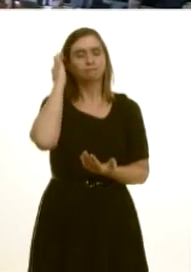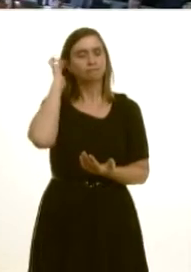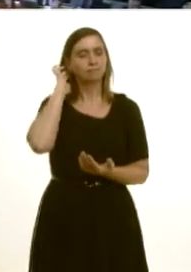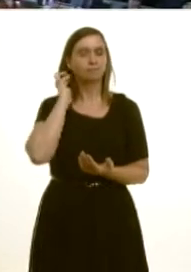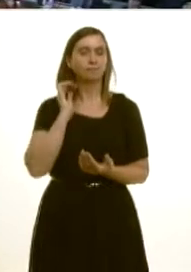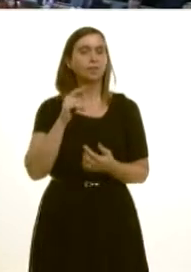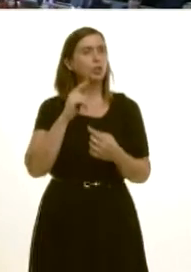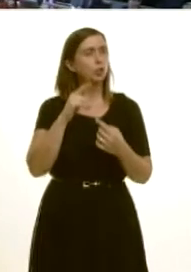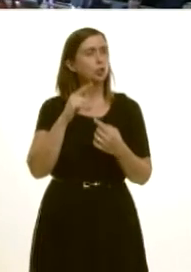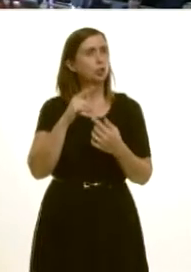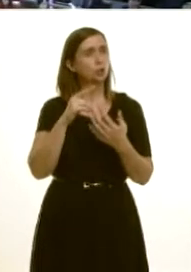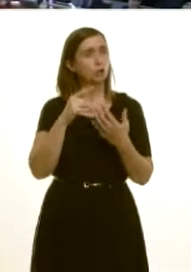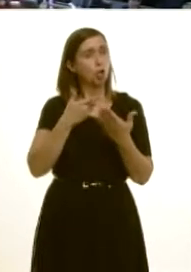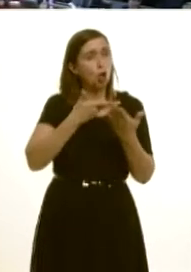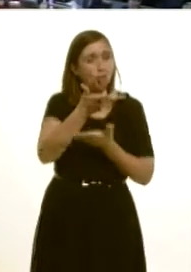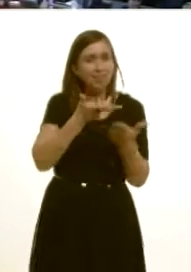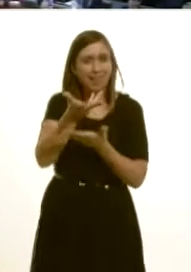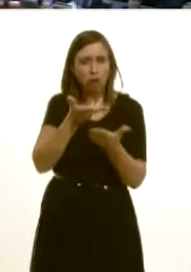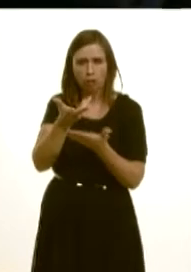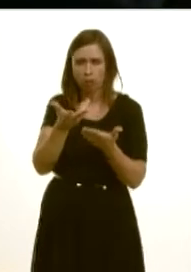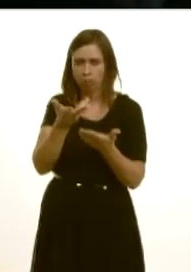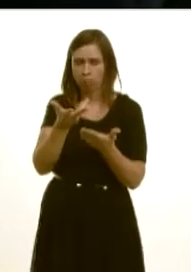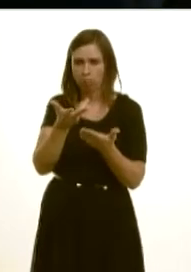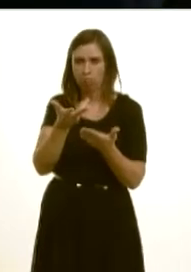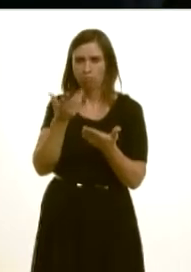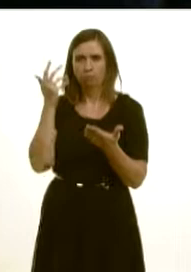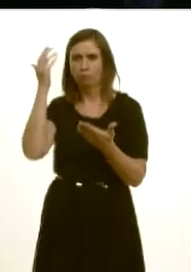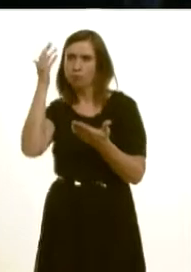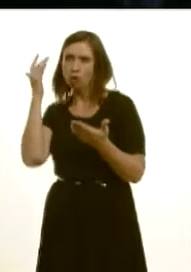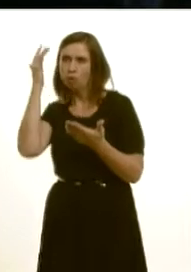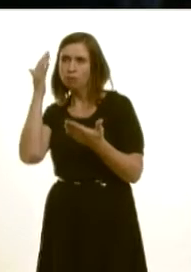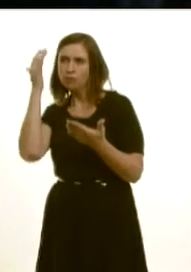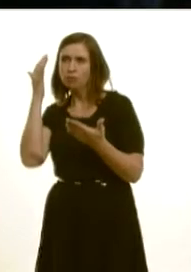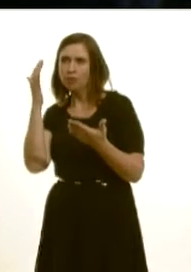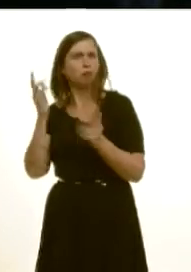account with the consultation as regards the ban and the enforcement of a fixed-penalty